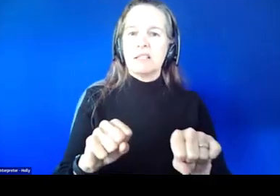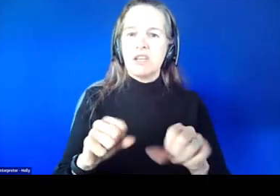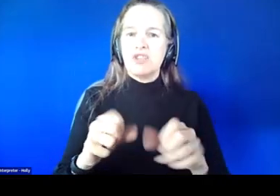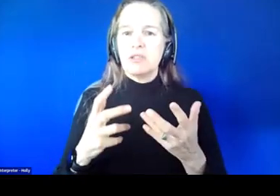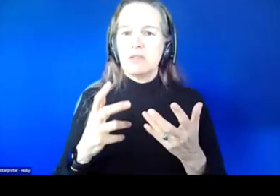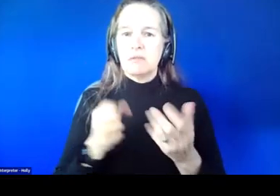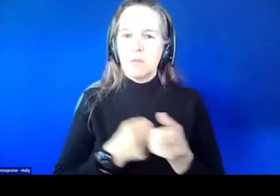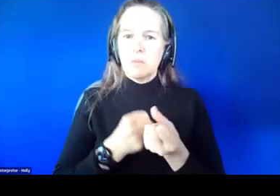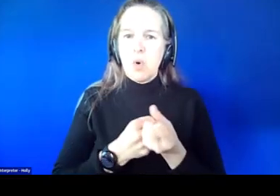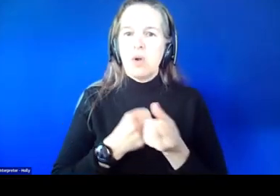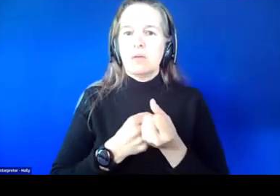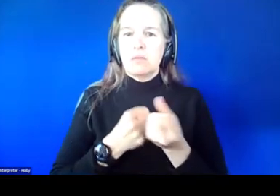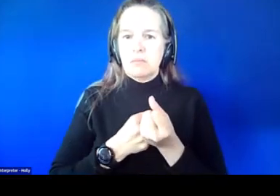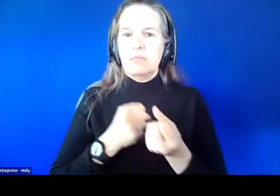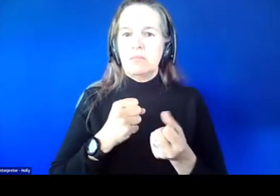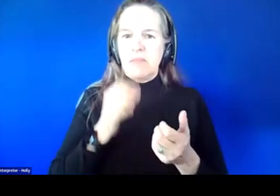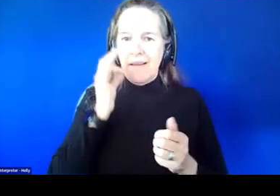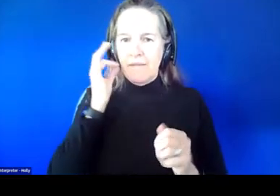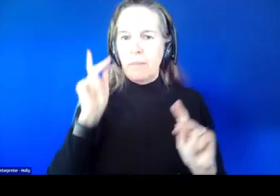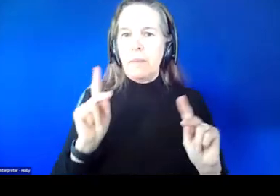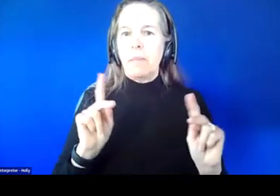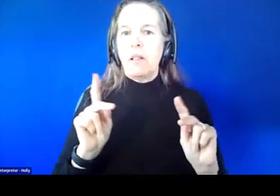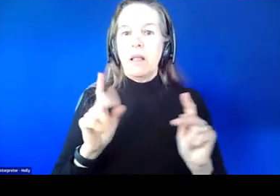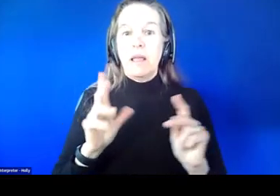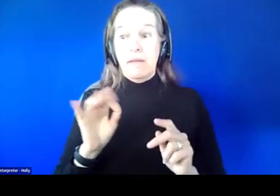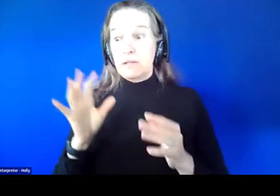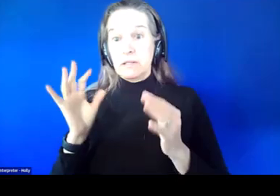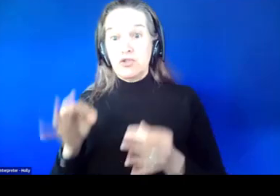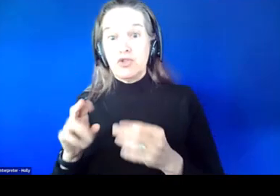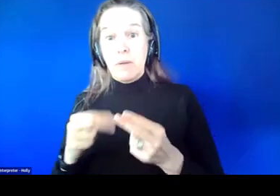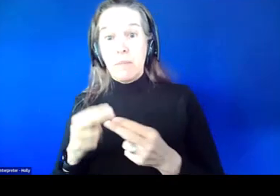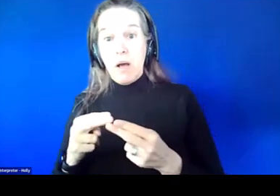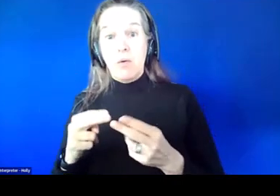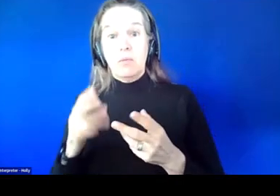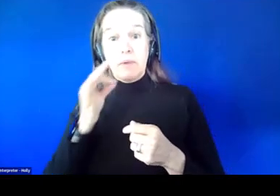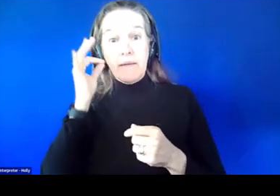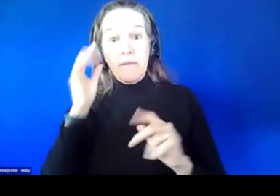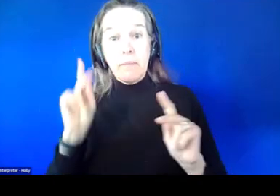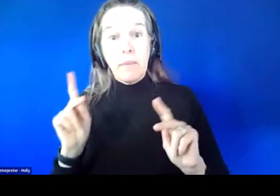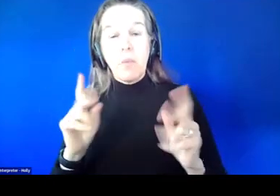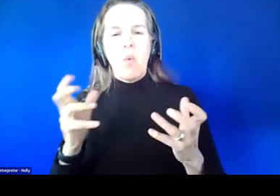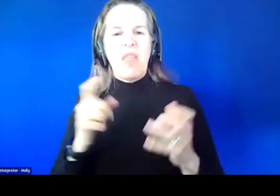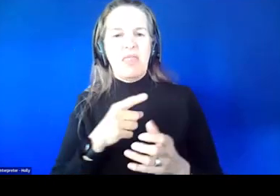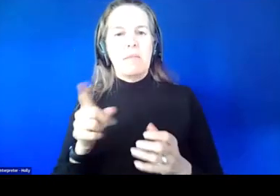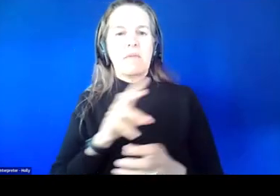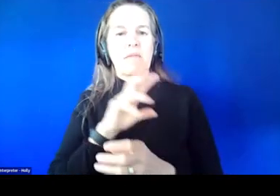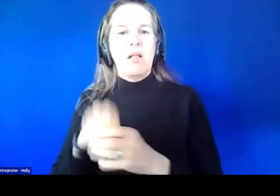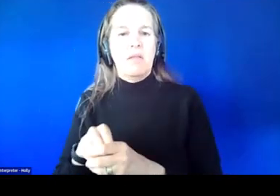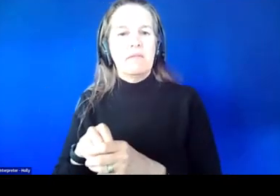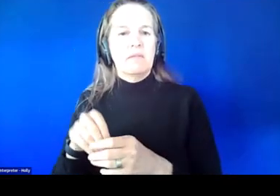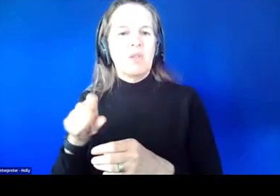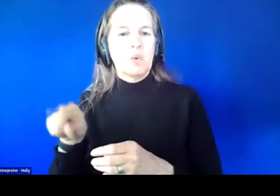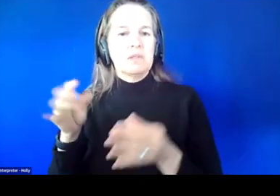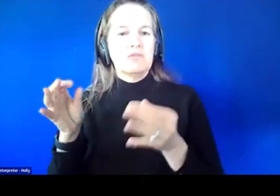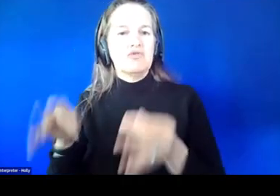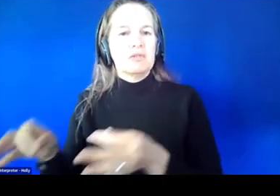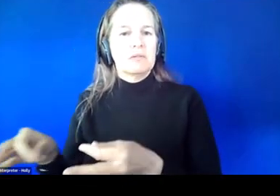being made about tribal peoples we want tribal peoples to have a voice in those decisions. Next side please